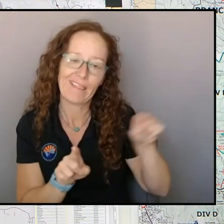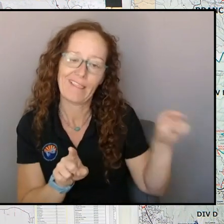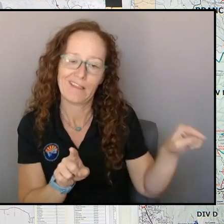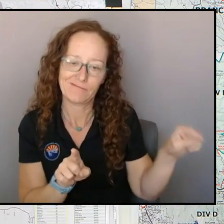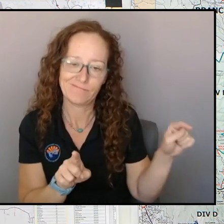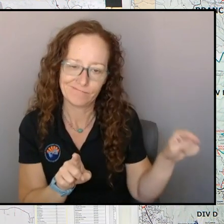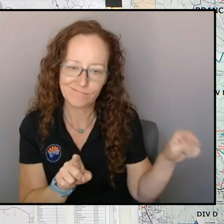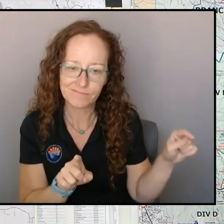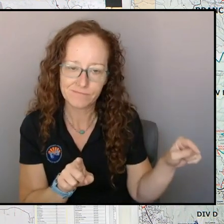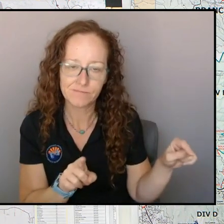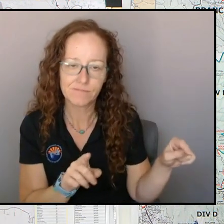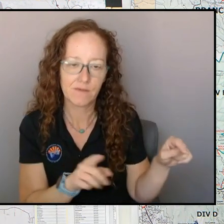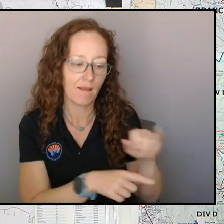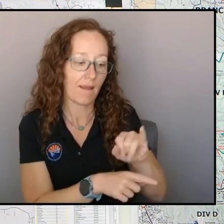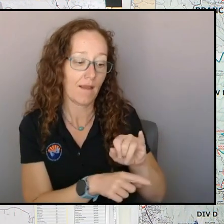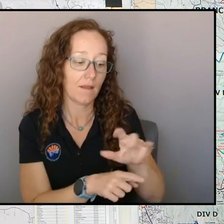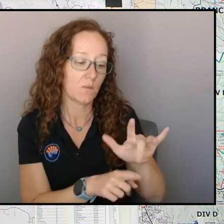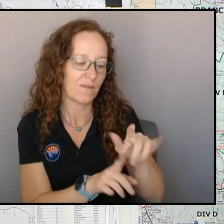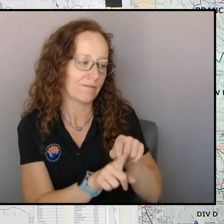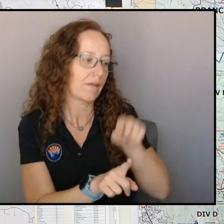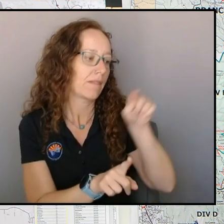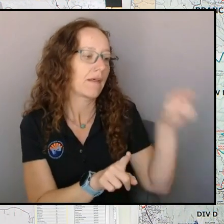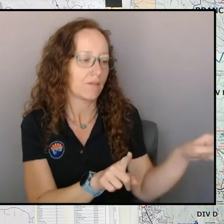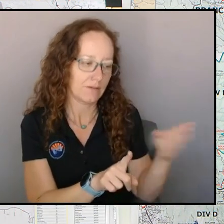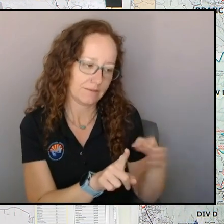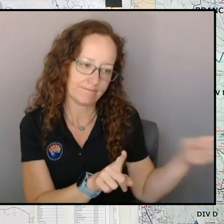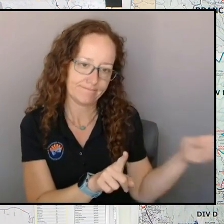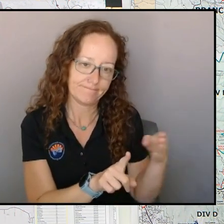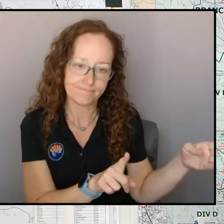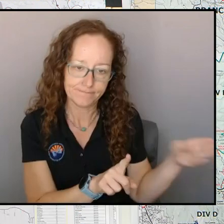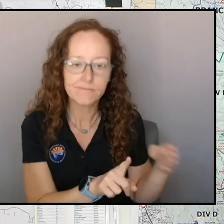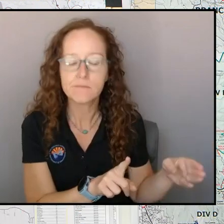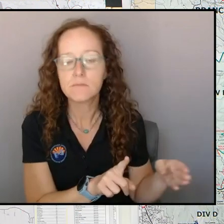I25. Now, doesn't mean that for us that we're out of